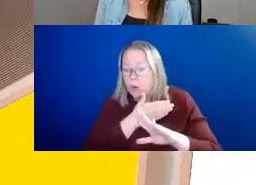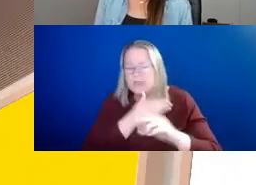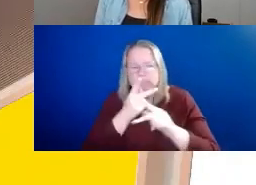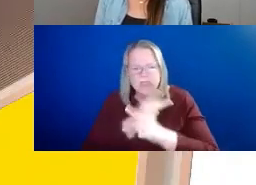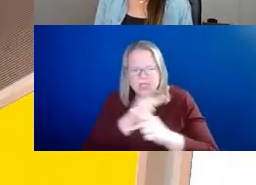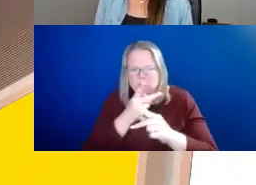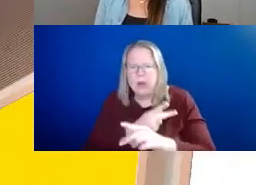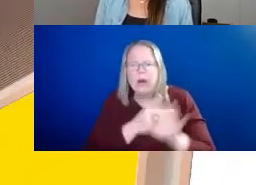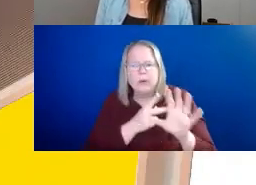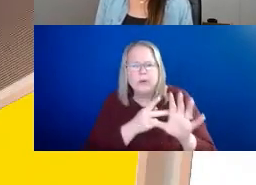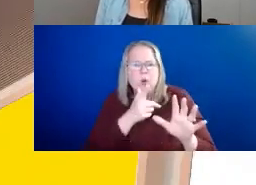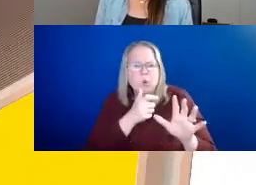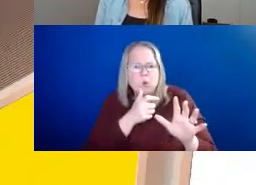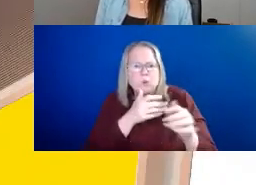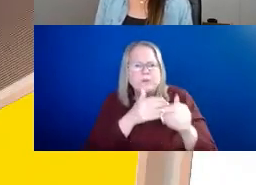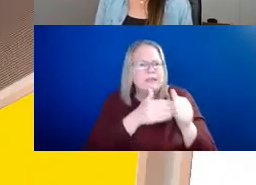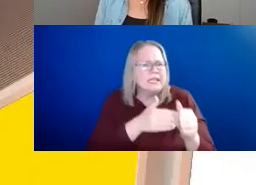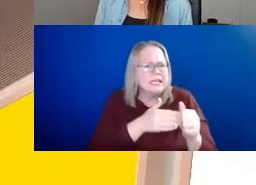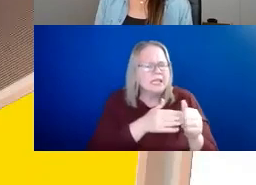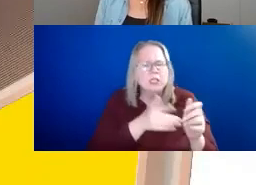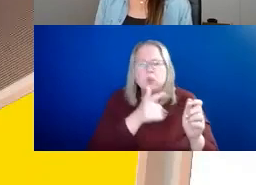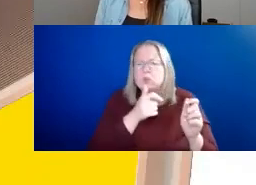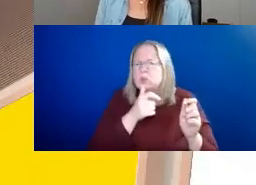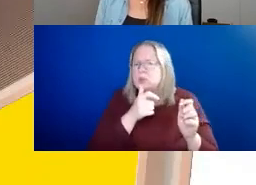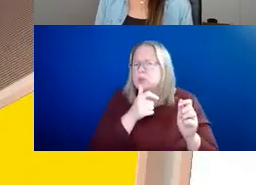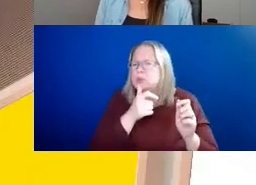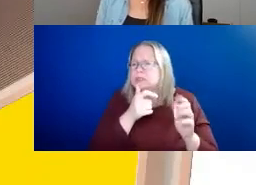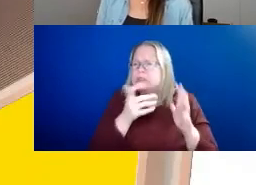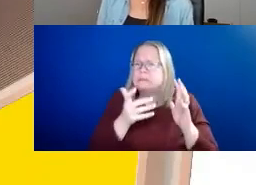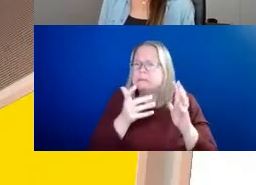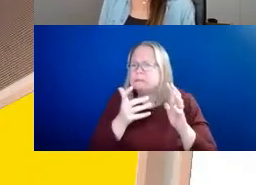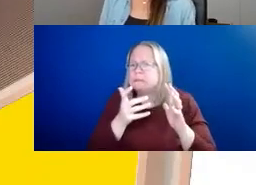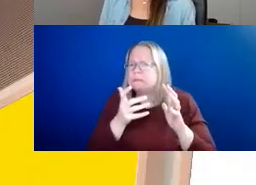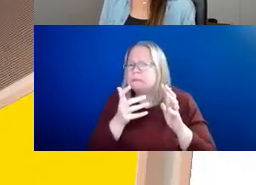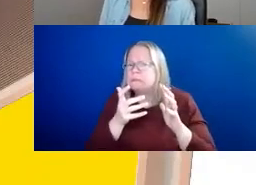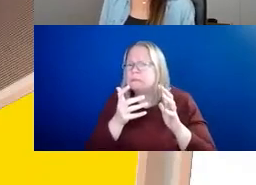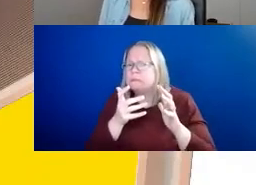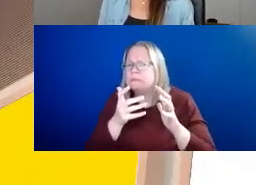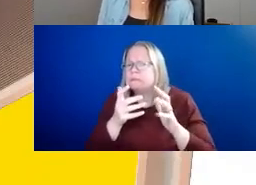12:51:02 to be leading things, who is going 12:51:06 to be tackling topics, how you are